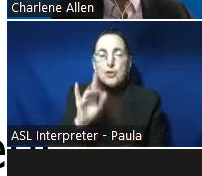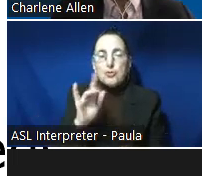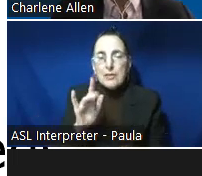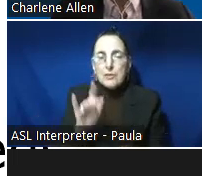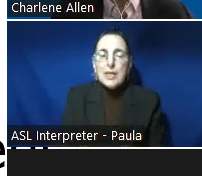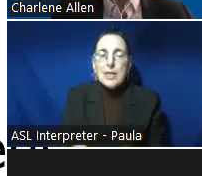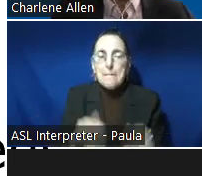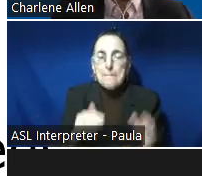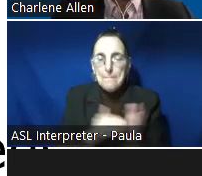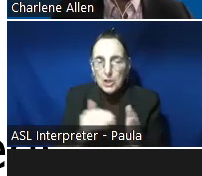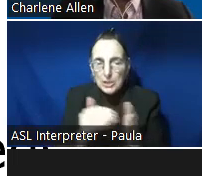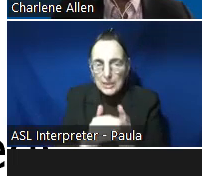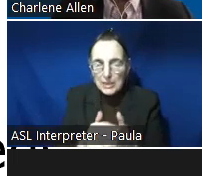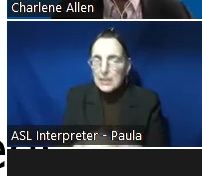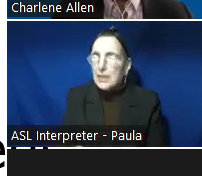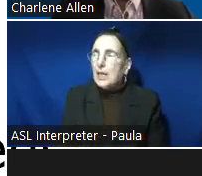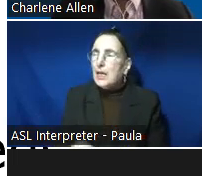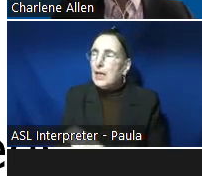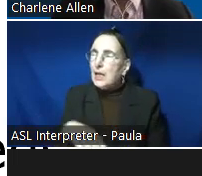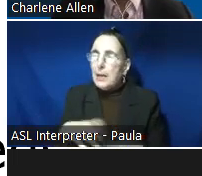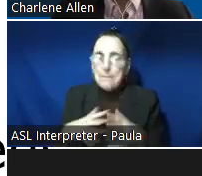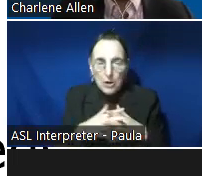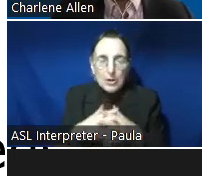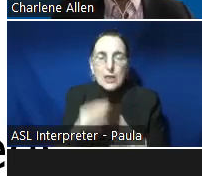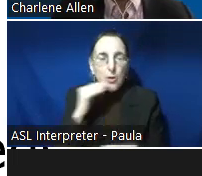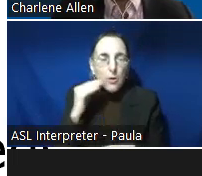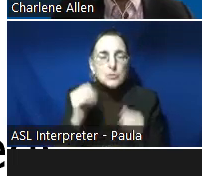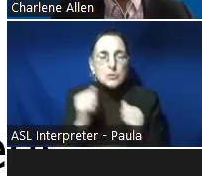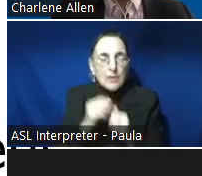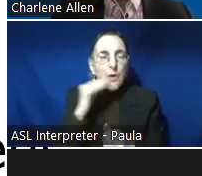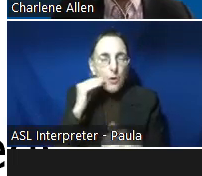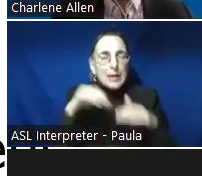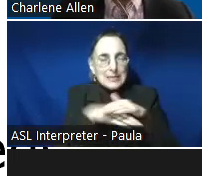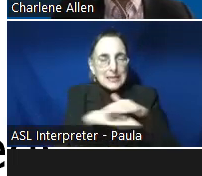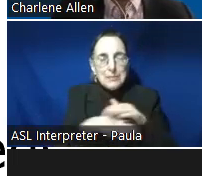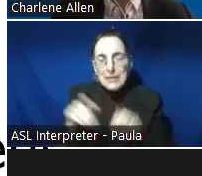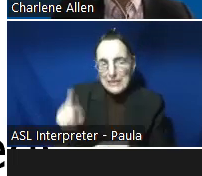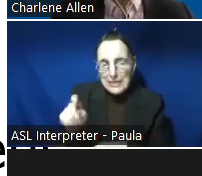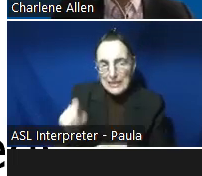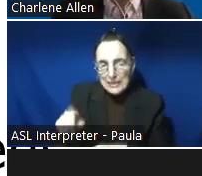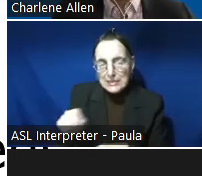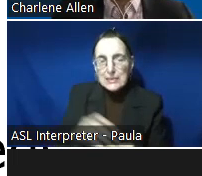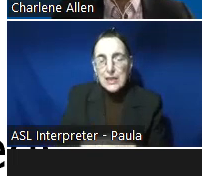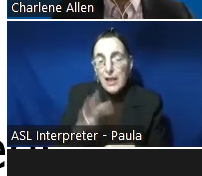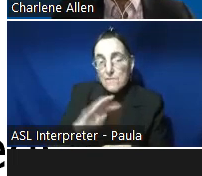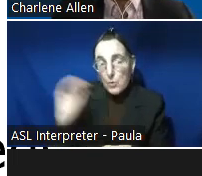home accessibility needs and we also know that in about 40% of the households in the country,